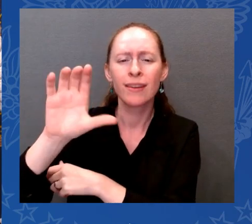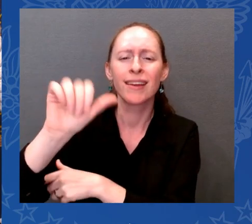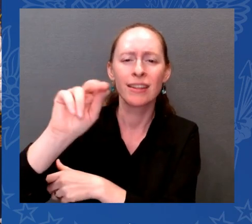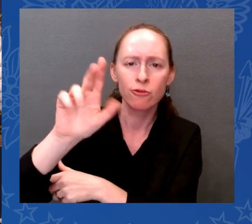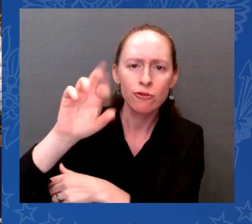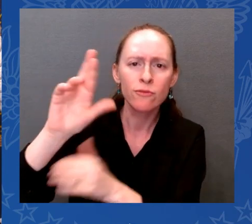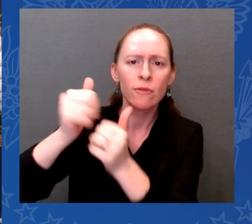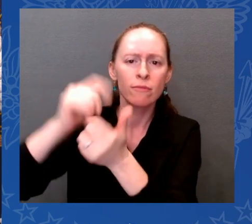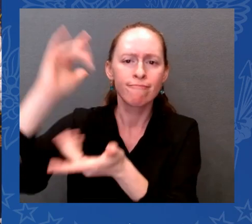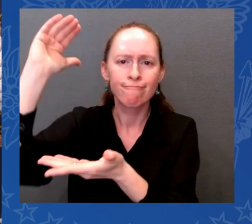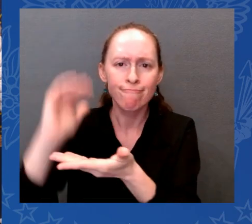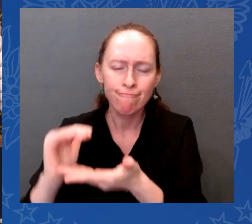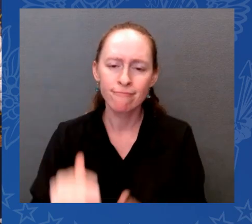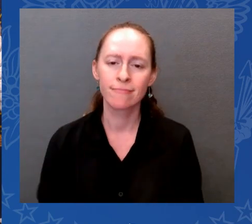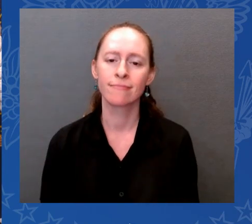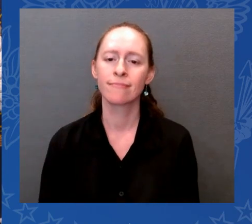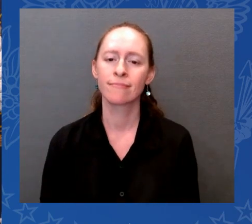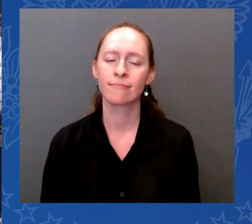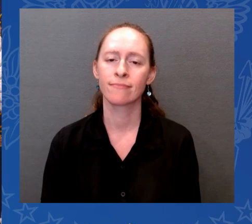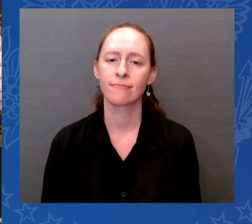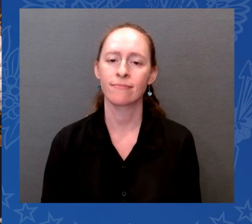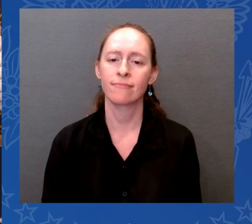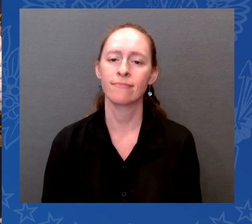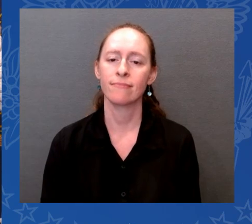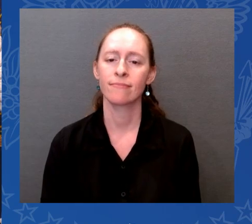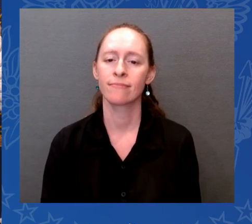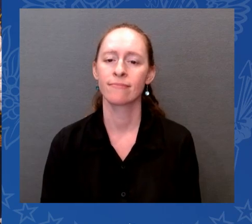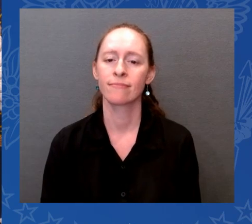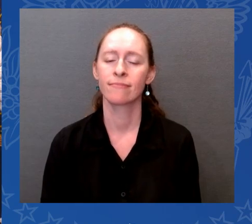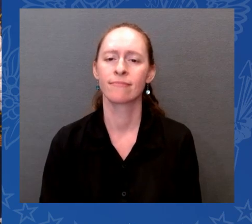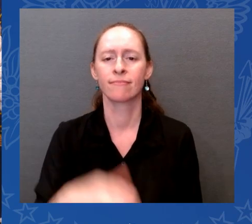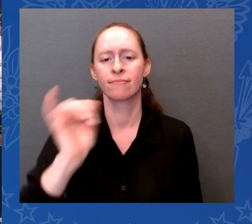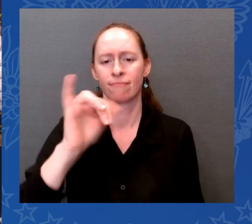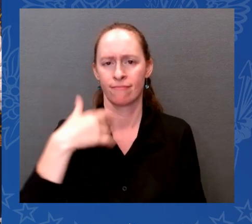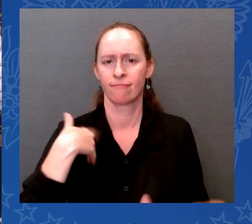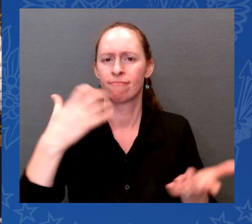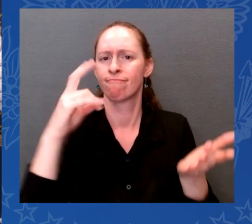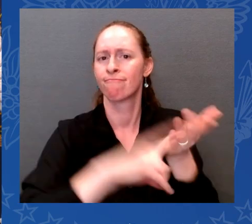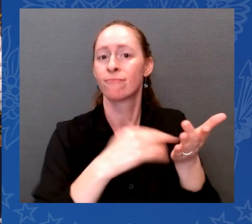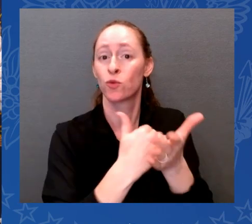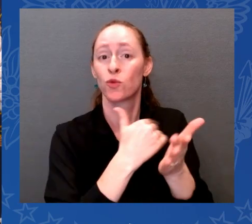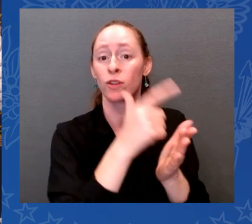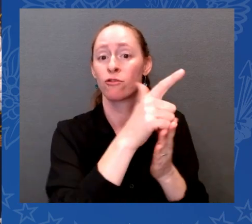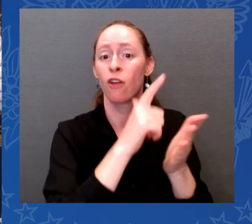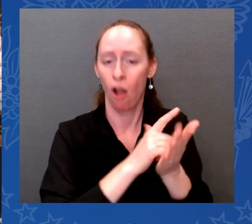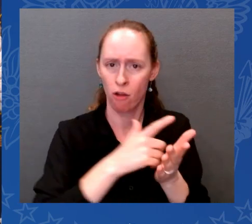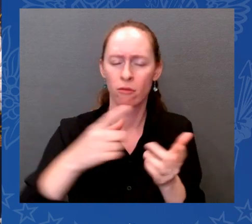which extends the benefits under the Public Safety Officers' Death Benefits Program to the families of firefighters